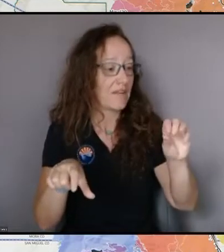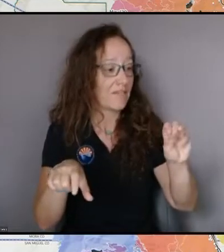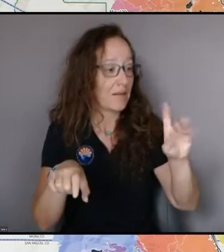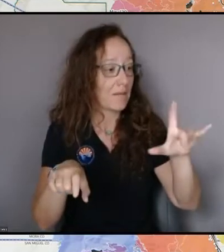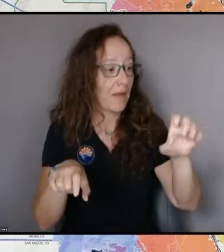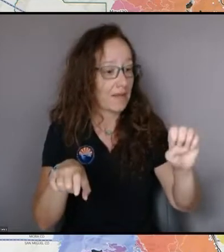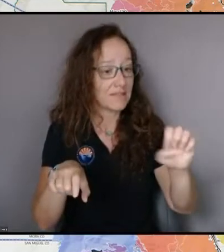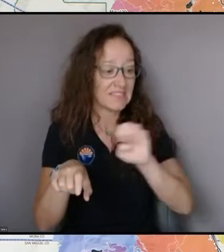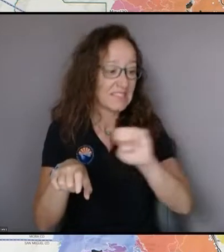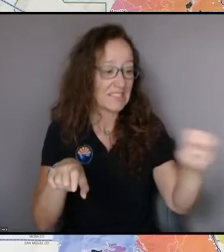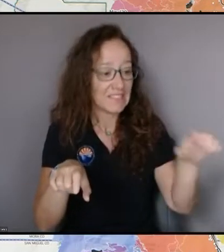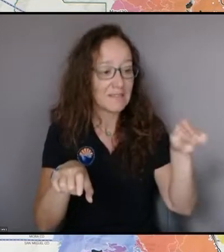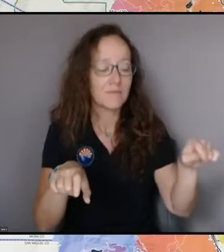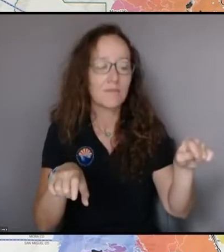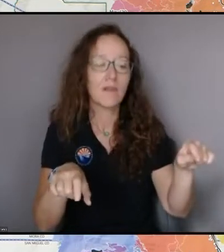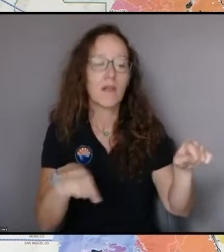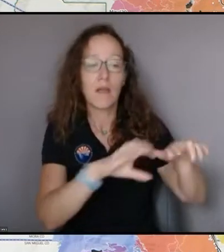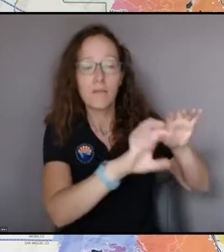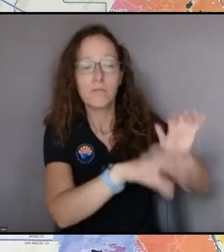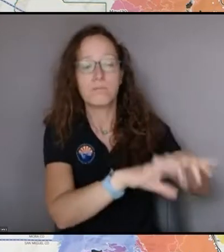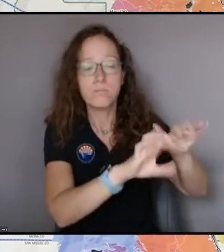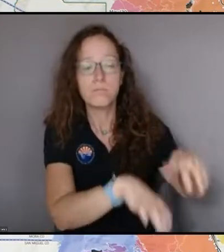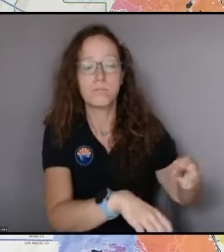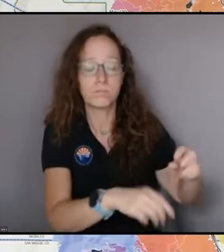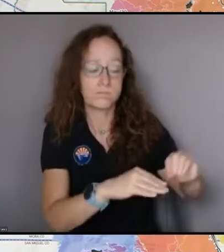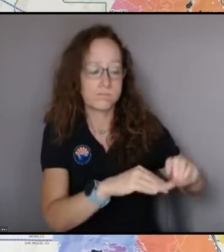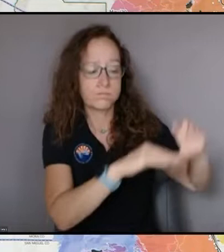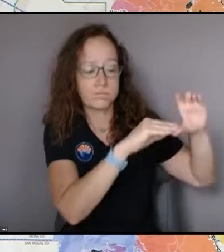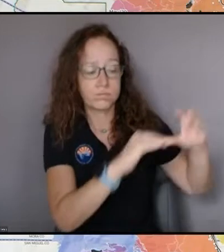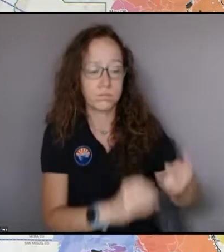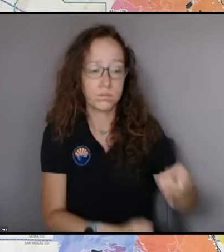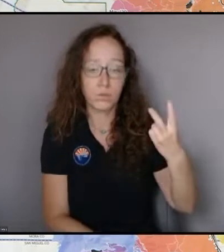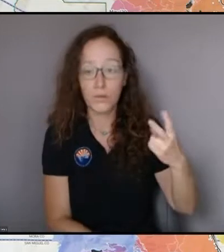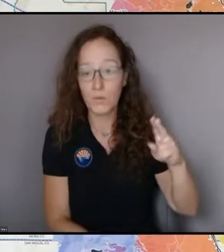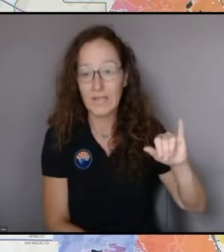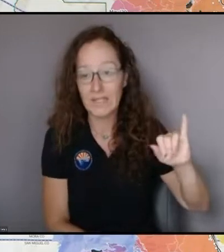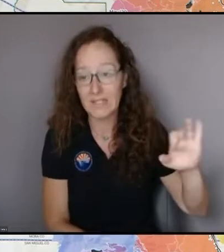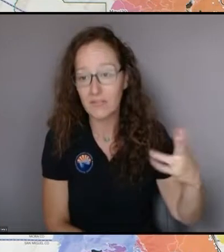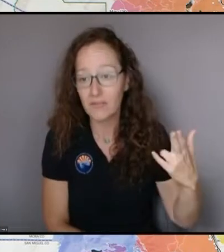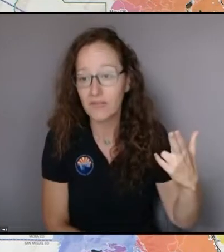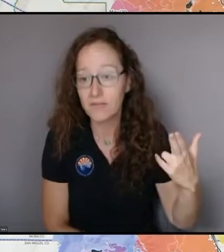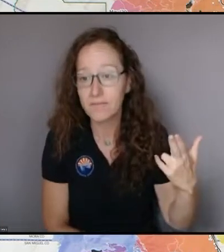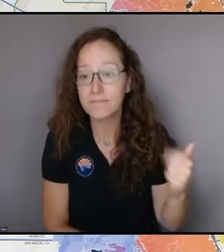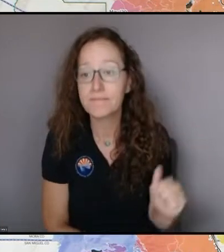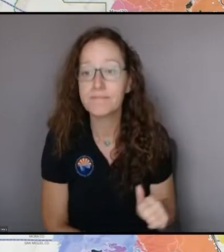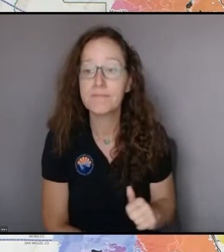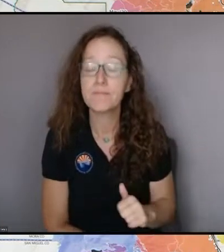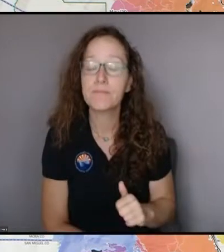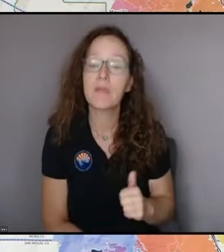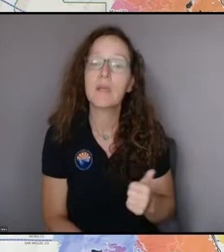I don't know if 'lucky' is the right word, but the storm-- I'm going to call it 'lucky'. 'Blessed'. But the storm track